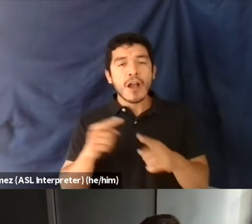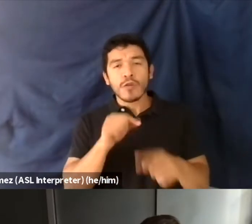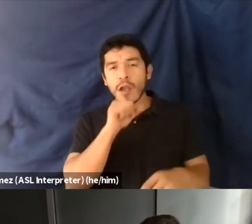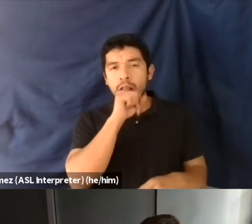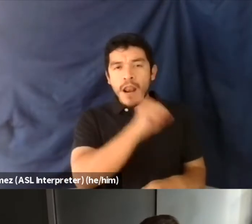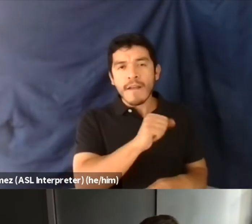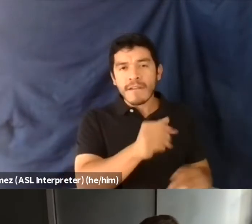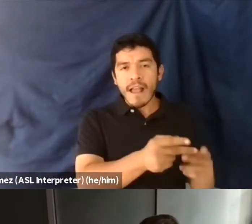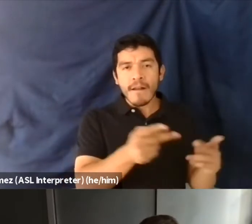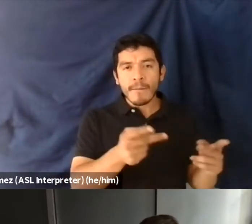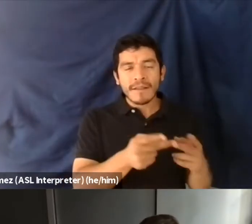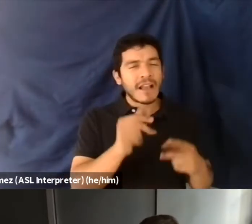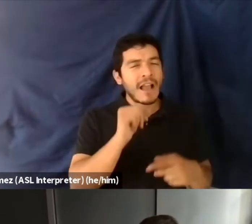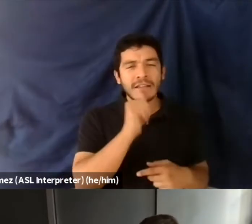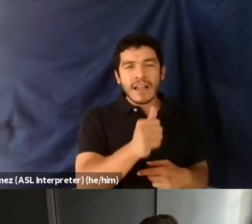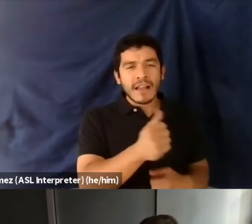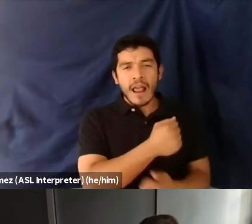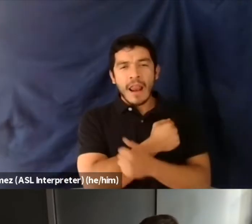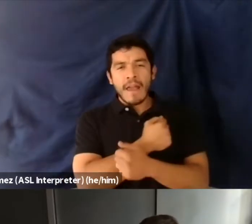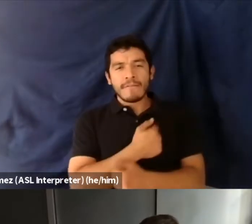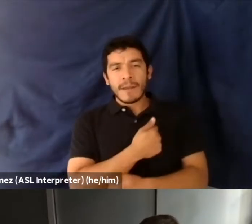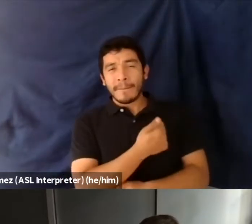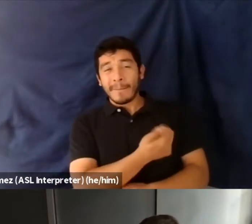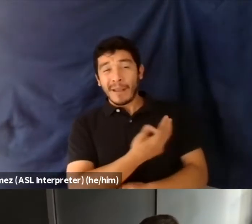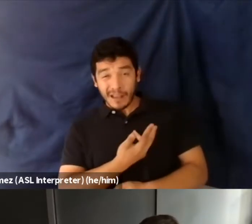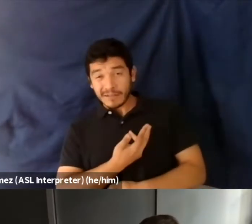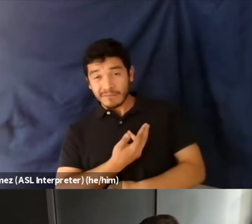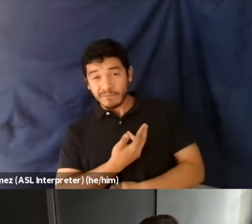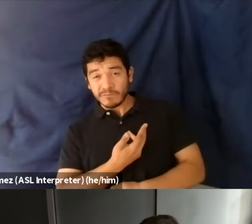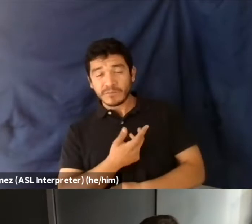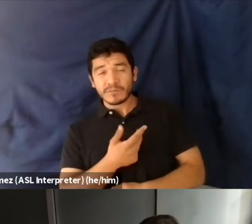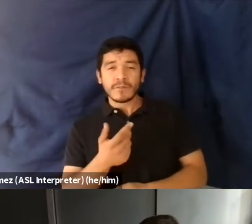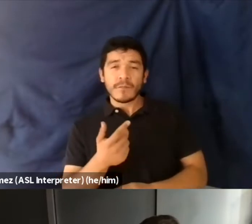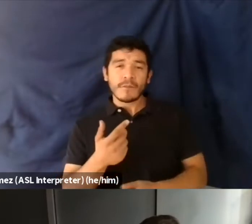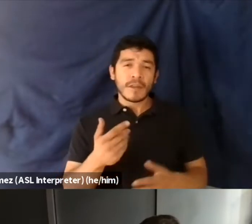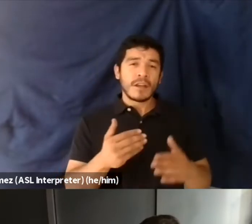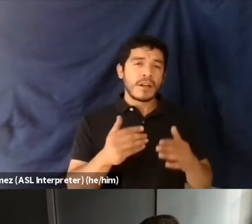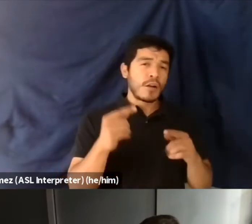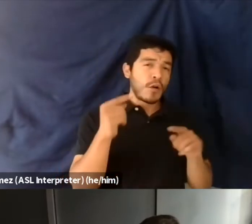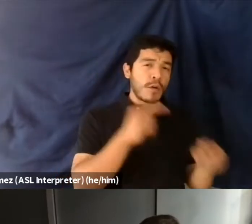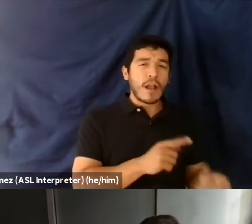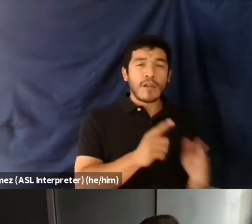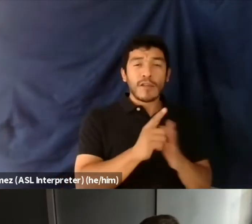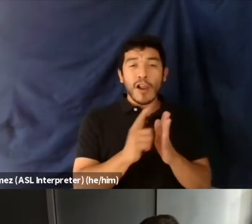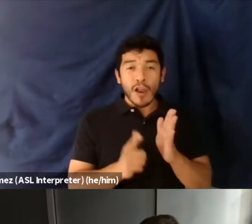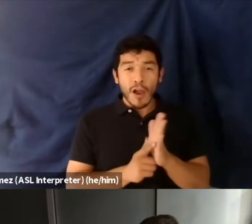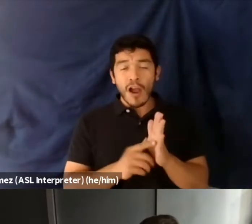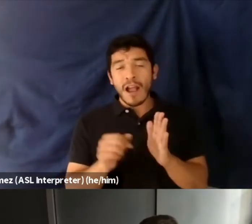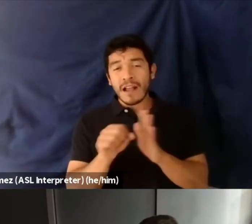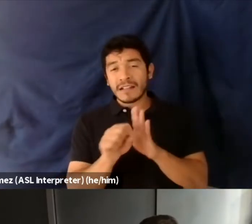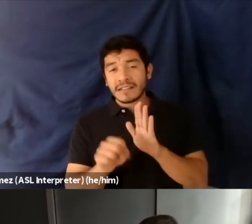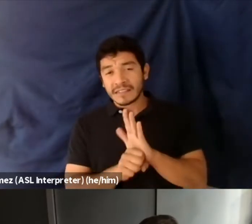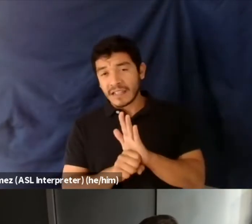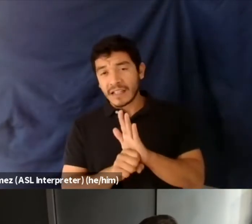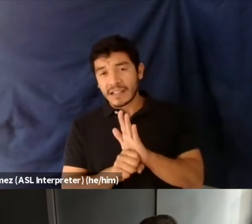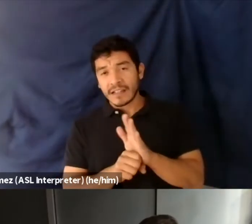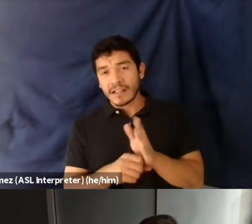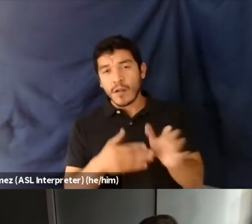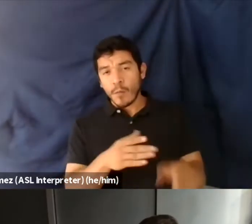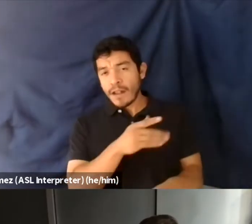at least, you know, going down the laws and the state line of things. But I also feel like I made a movie